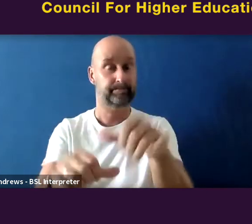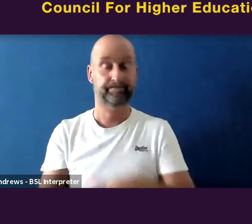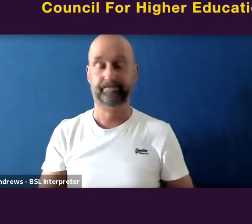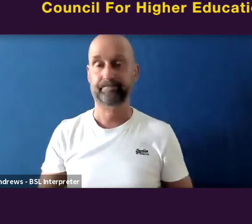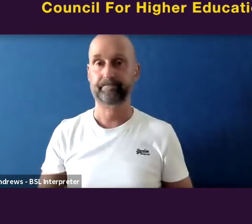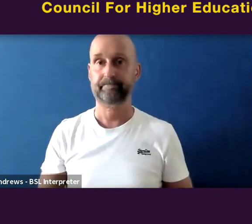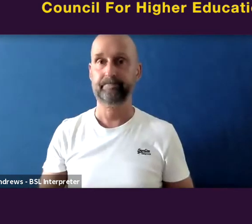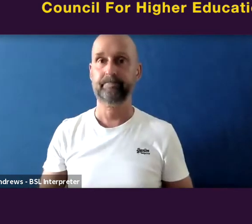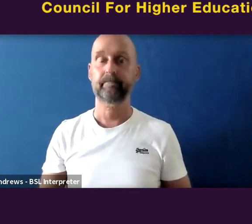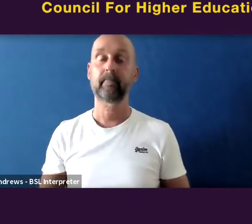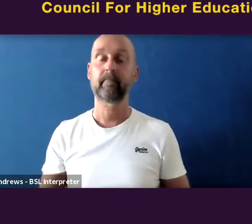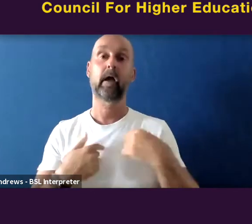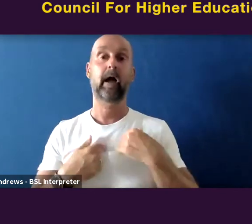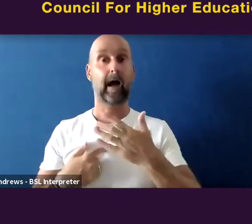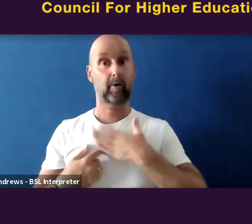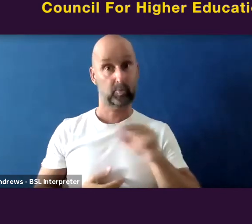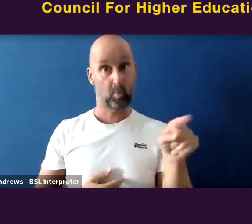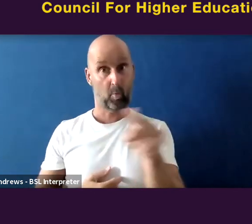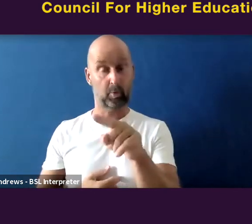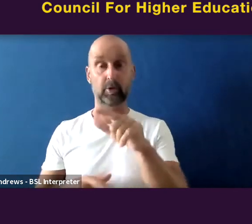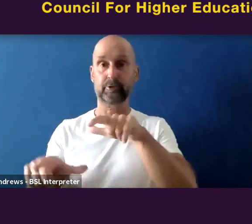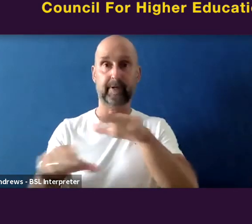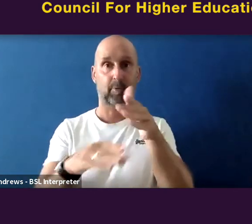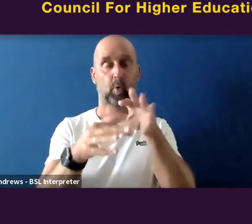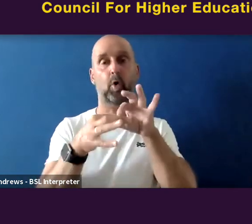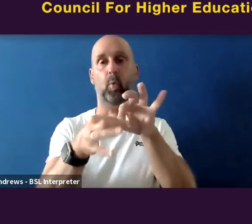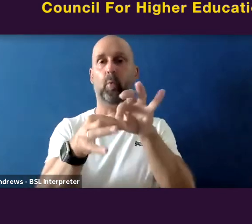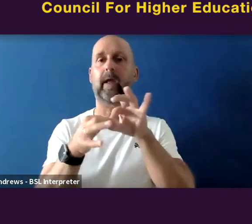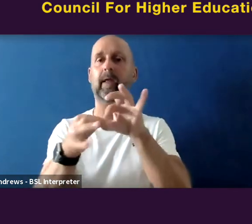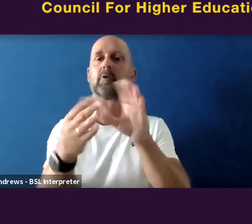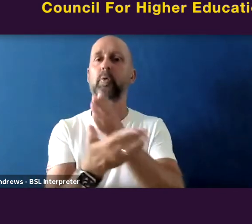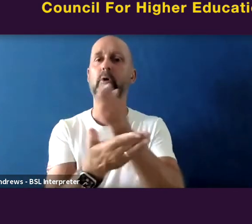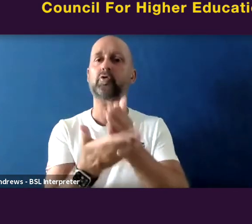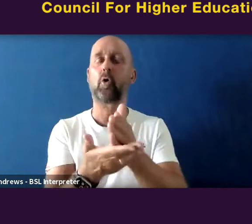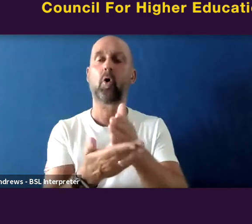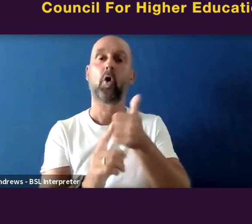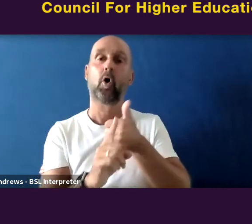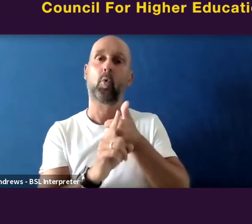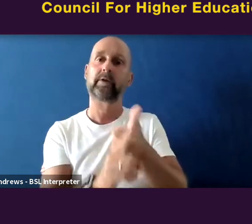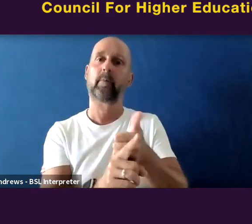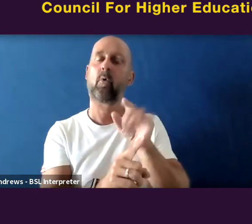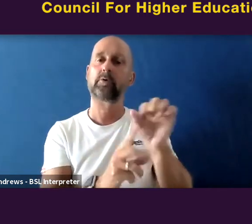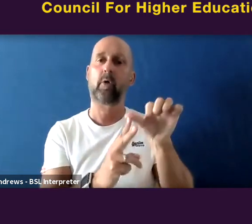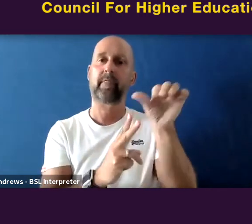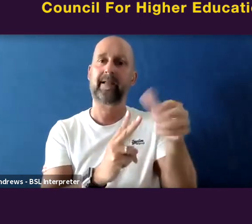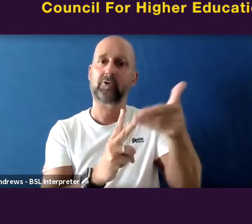I would like us all to continue to work together to ensure we support the current and next generations coming through.